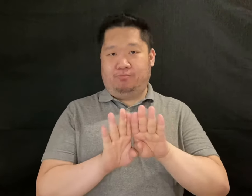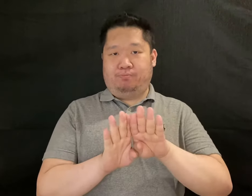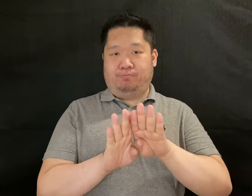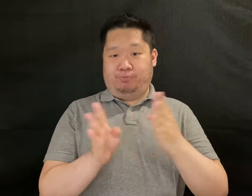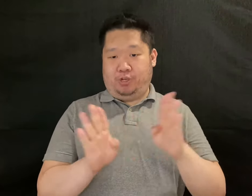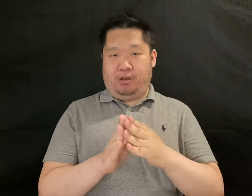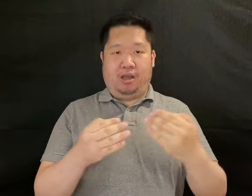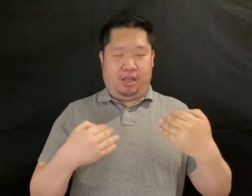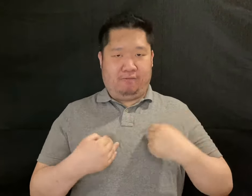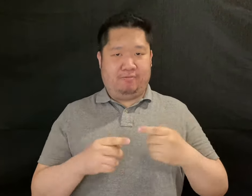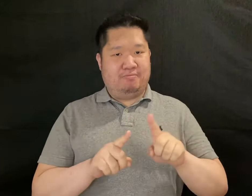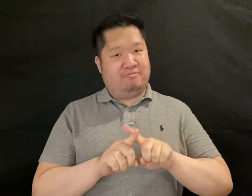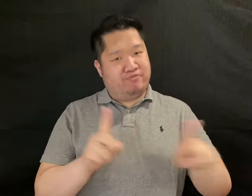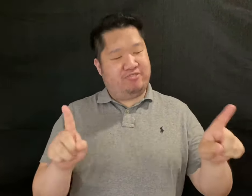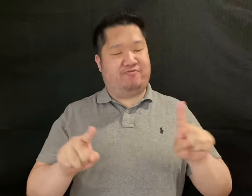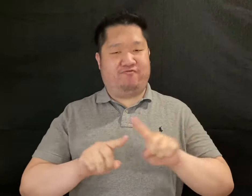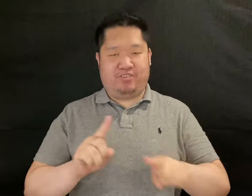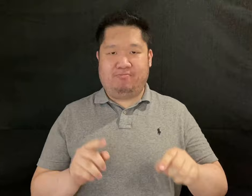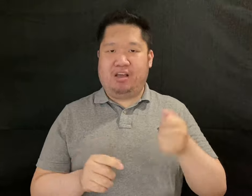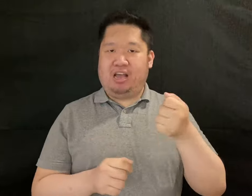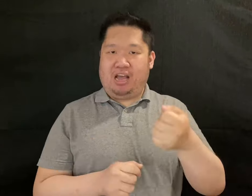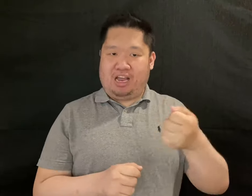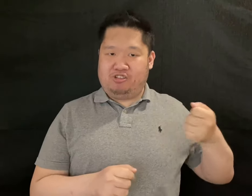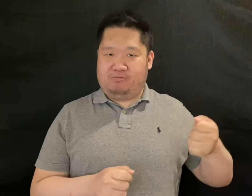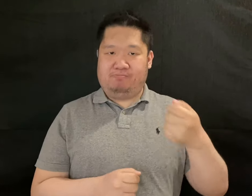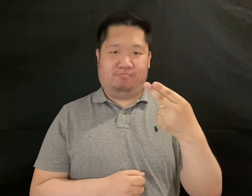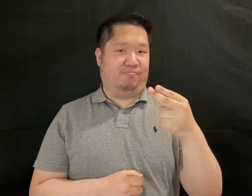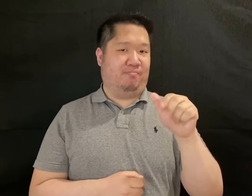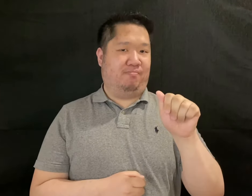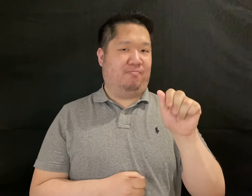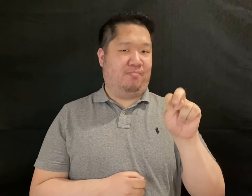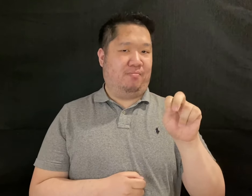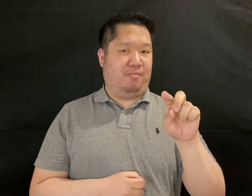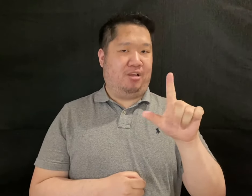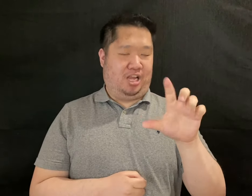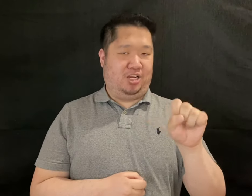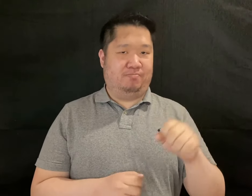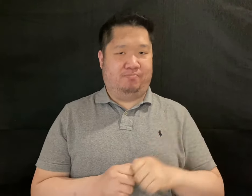The doors have different handles.